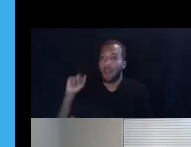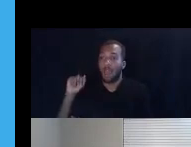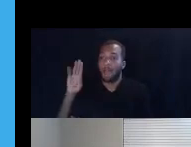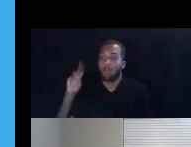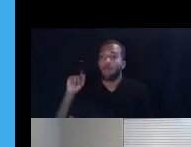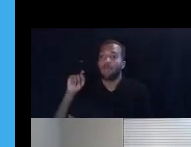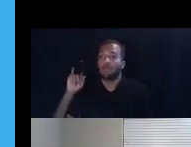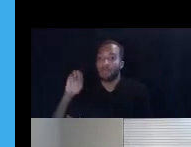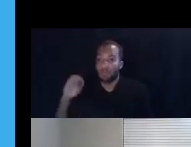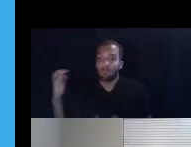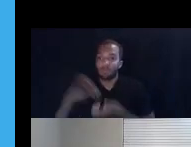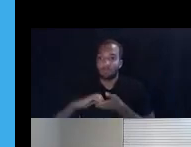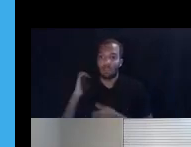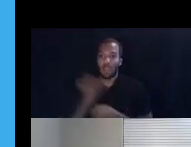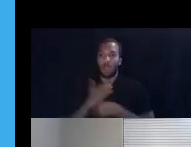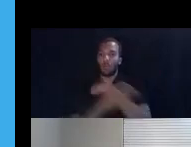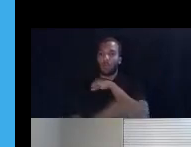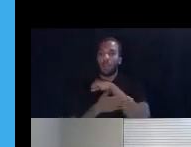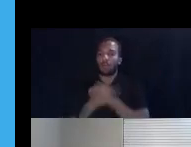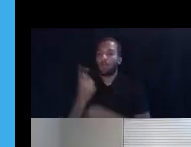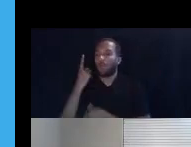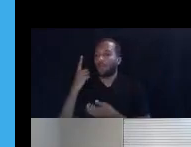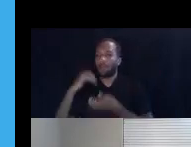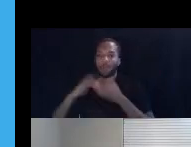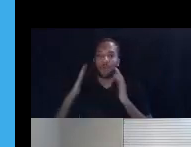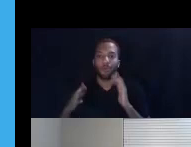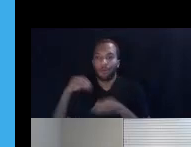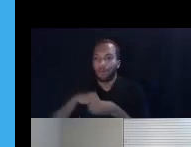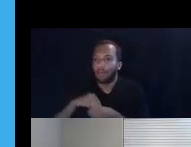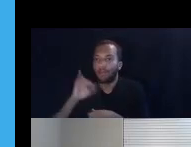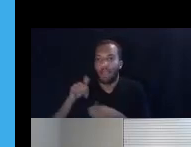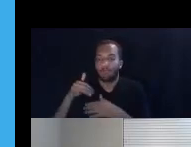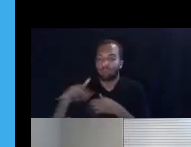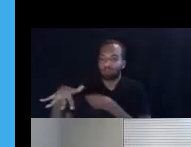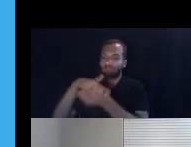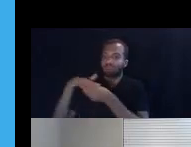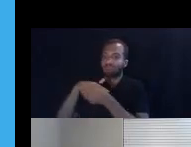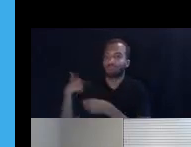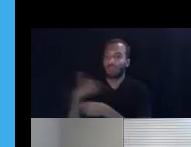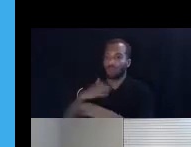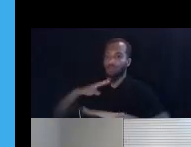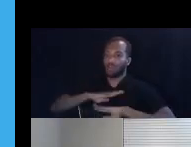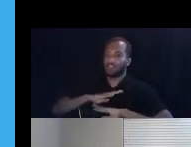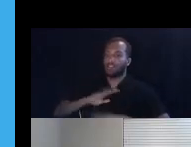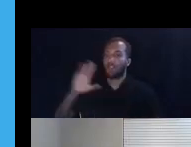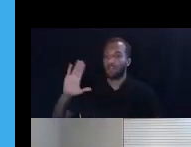that Washington County is one of the partners within and participates in. So we're just completing that CHNA process this year.